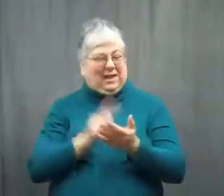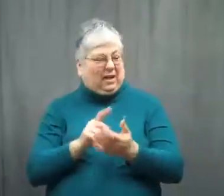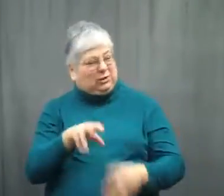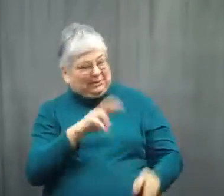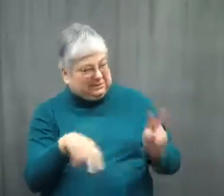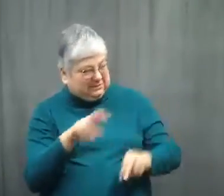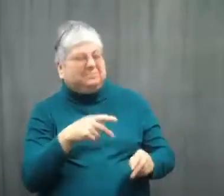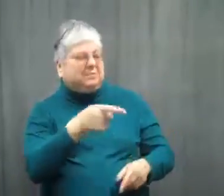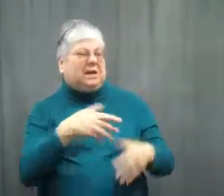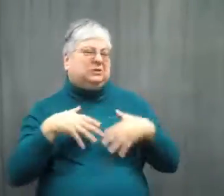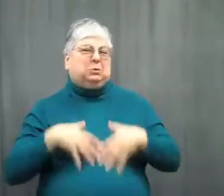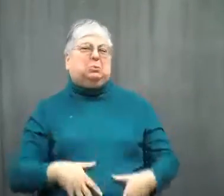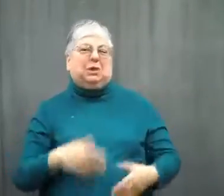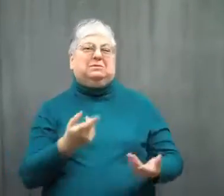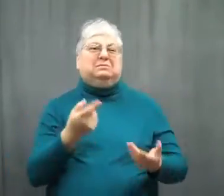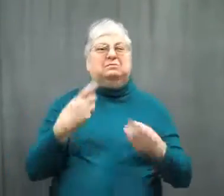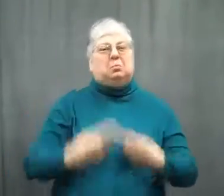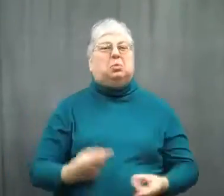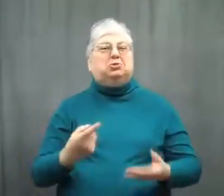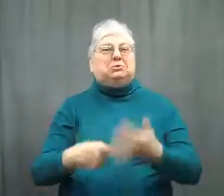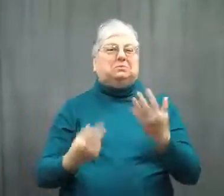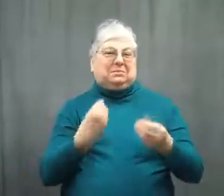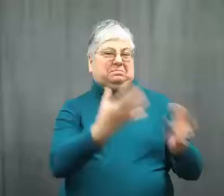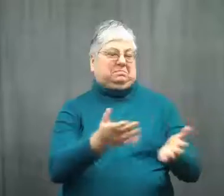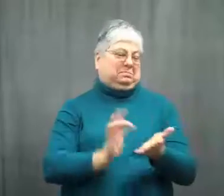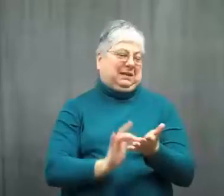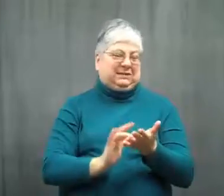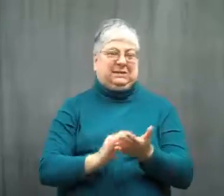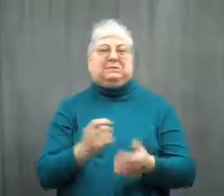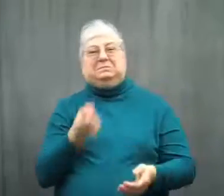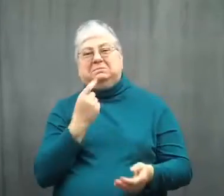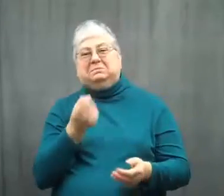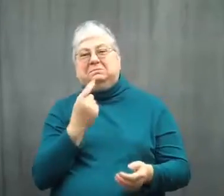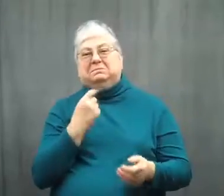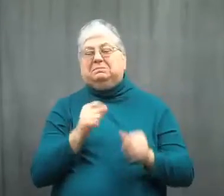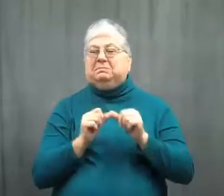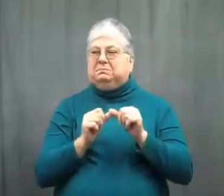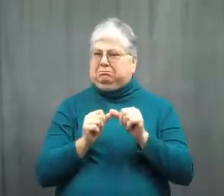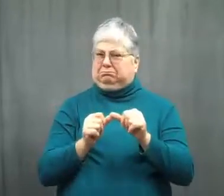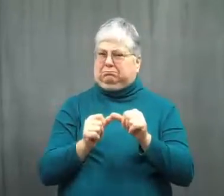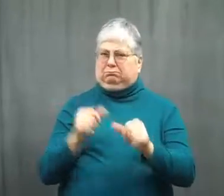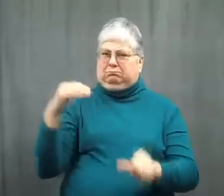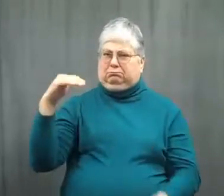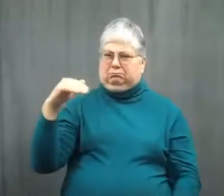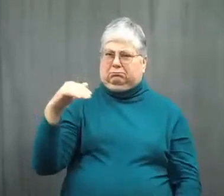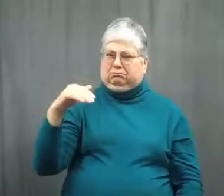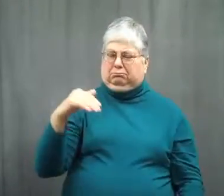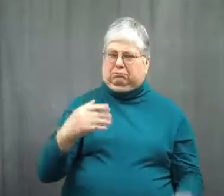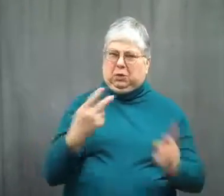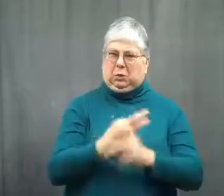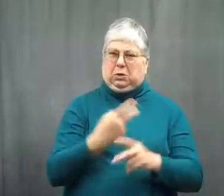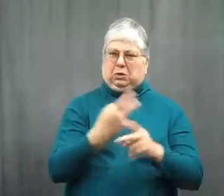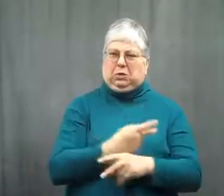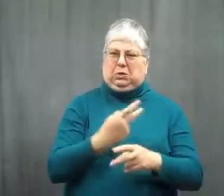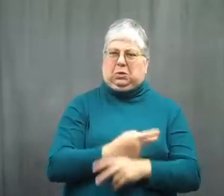the doctor will diagnose depression and prescribe medication. After taking the medication and continuing to deteriorate,